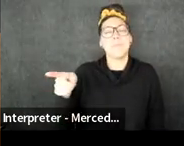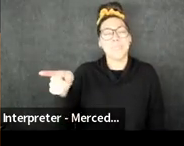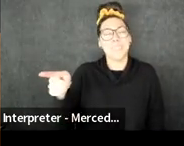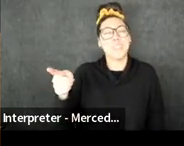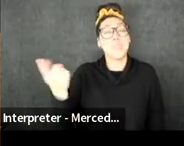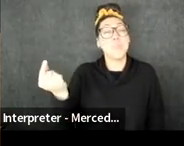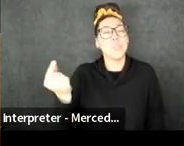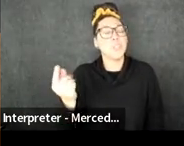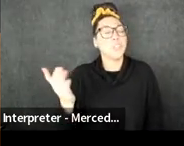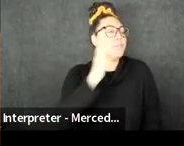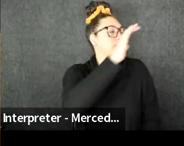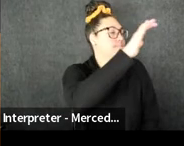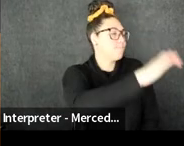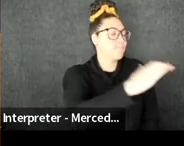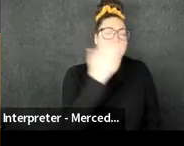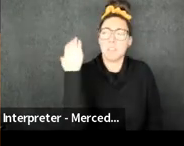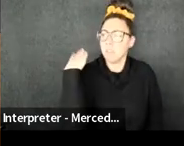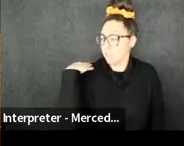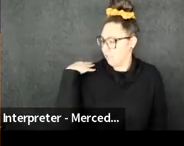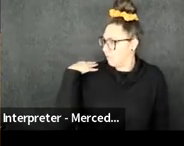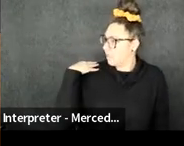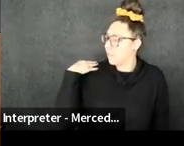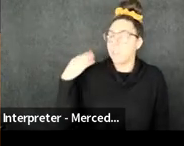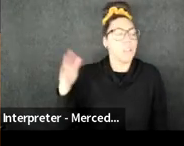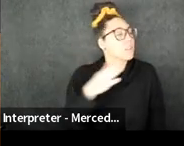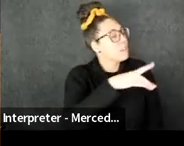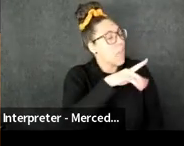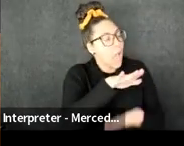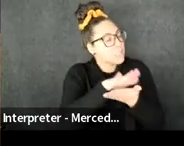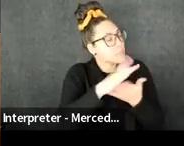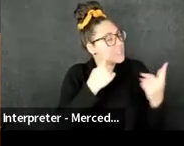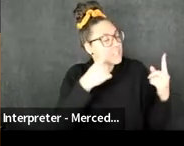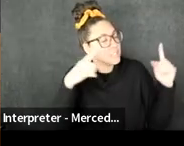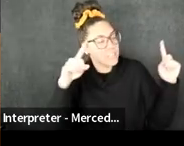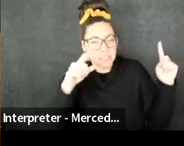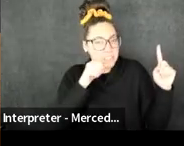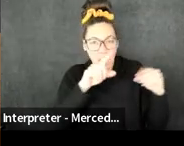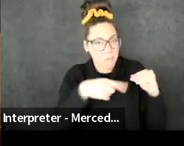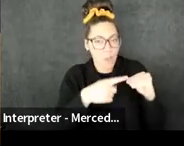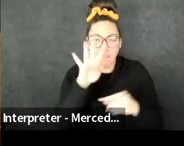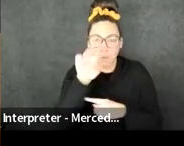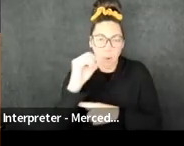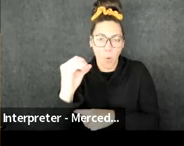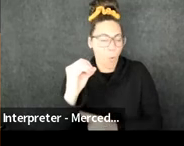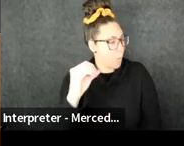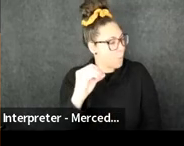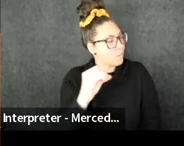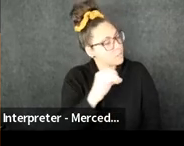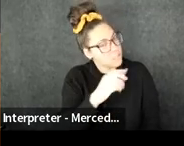you know, being academically success wasn't always about being a 4.0 student. It's about her coming your challenges.